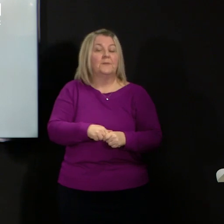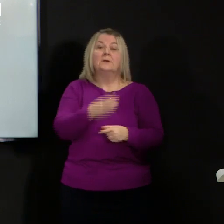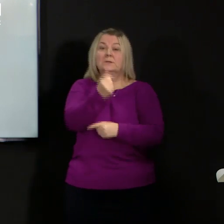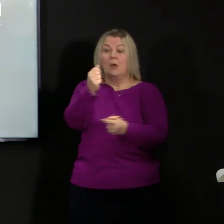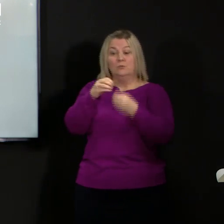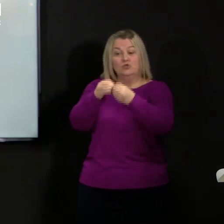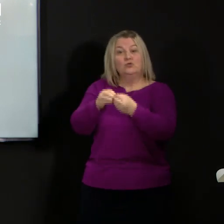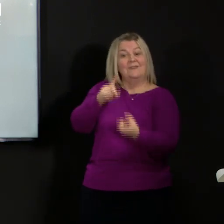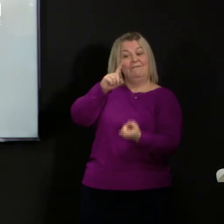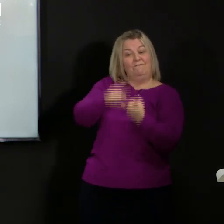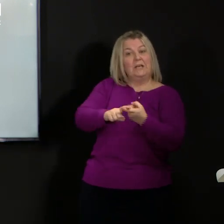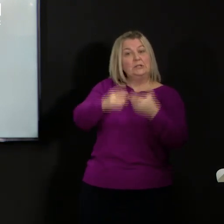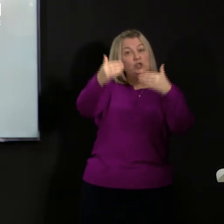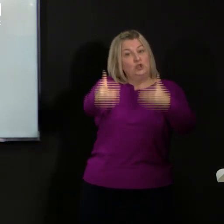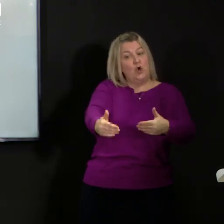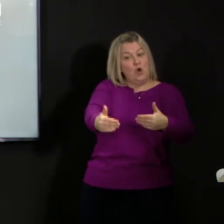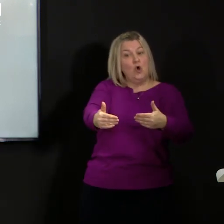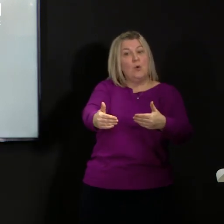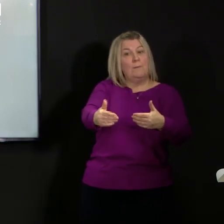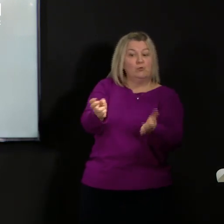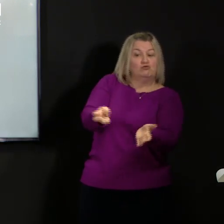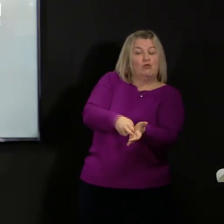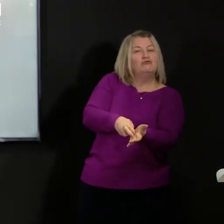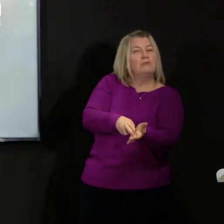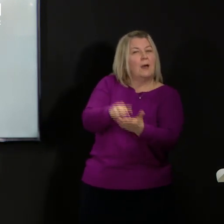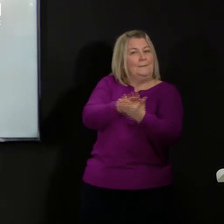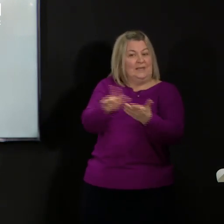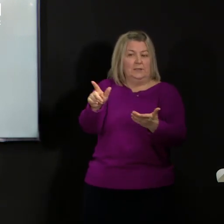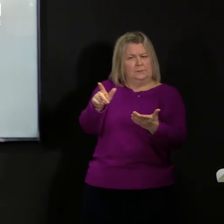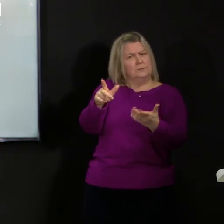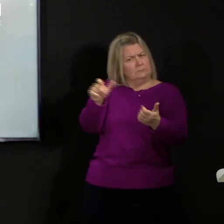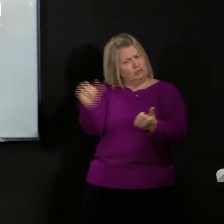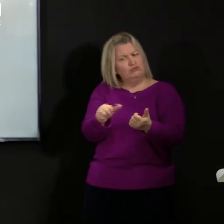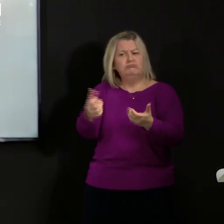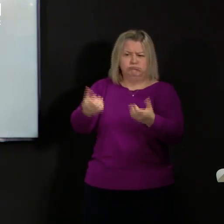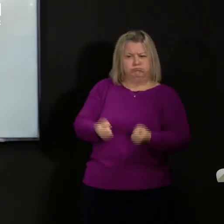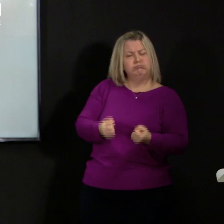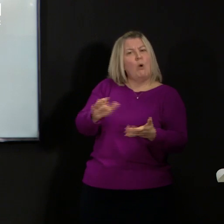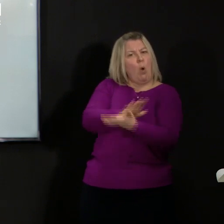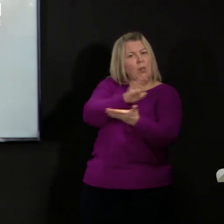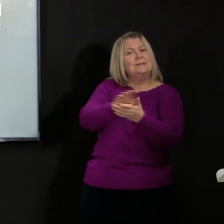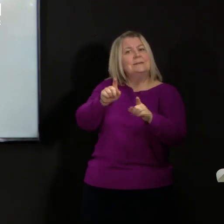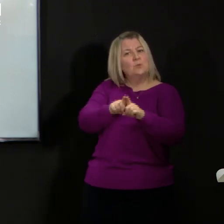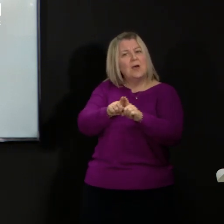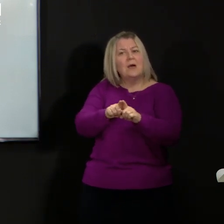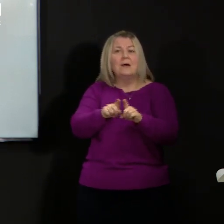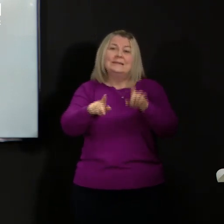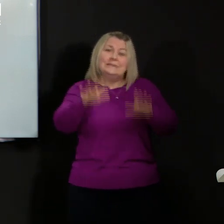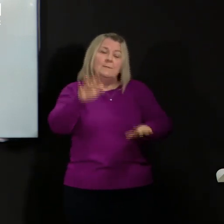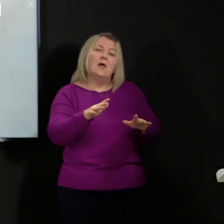maximum sick pay entitlement, the same as staff with five years service. PVG and